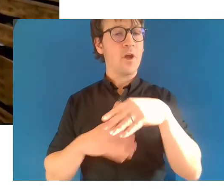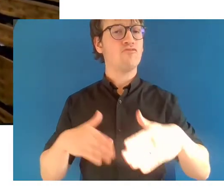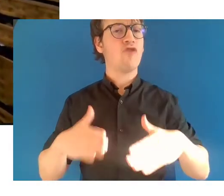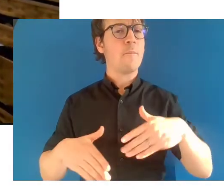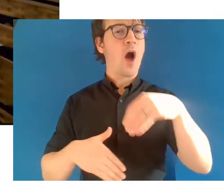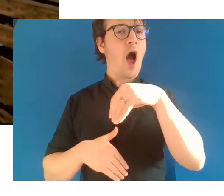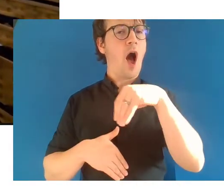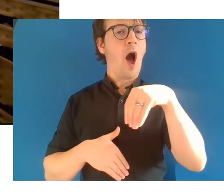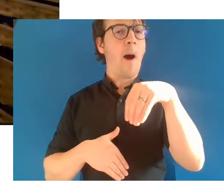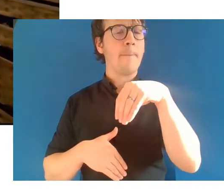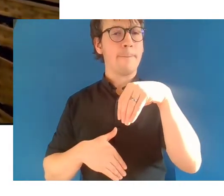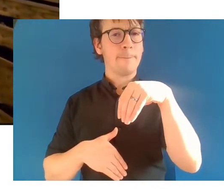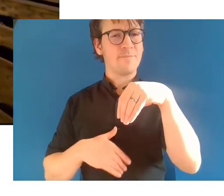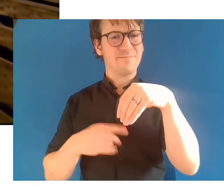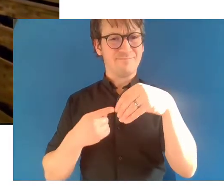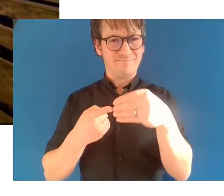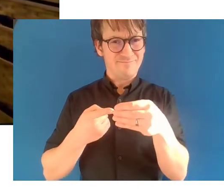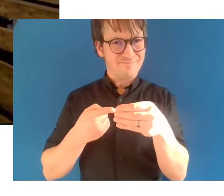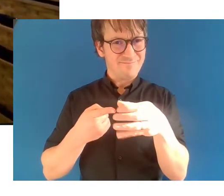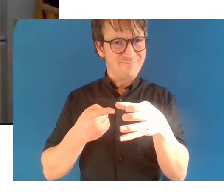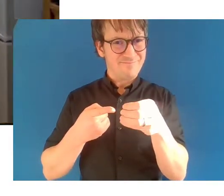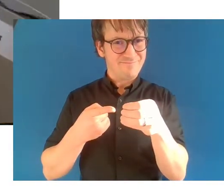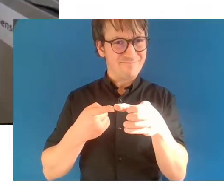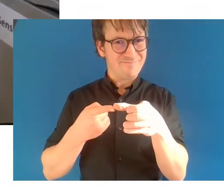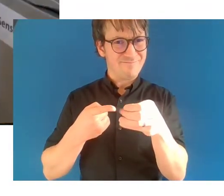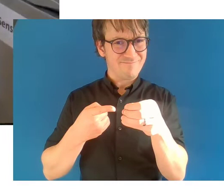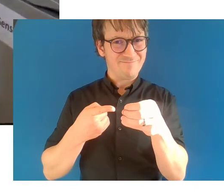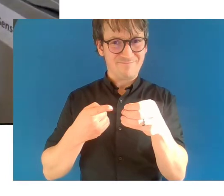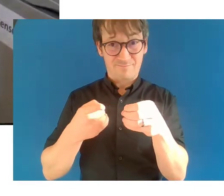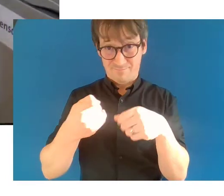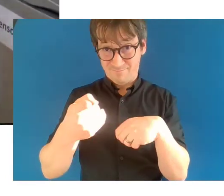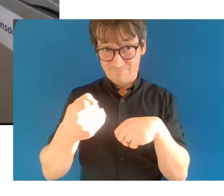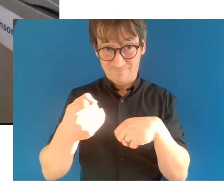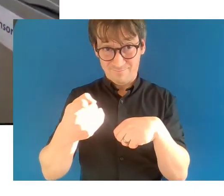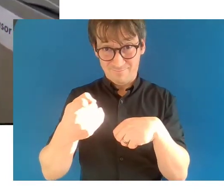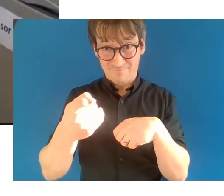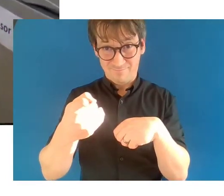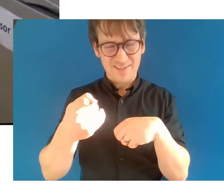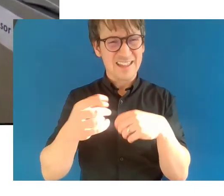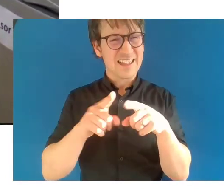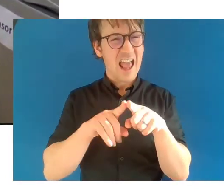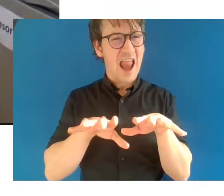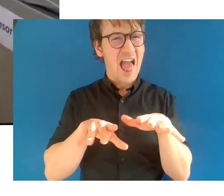This is a robot arm with a gripper attached to the end of it. There, you can see the gripper.